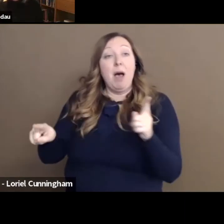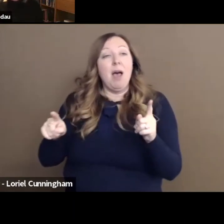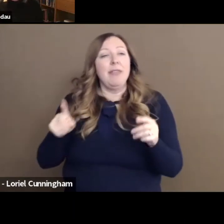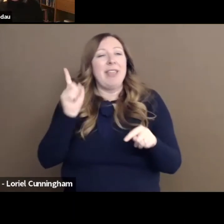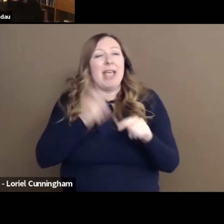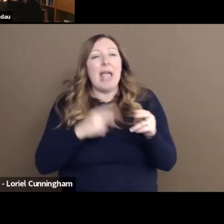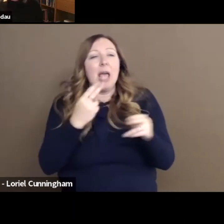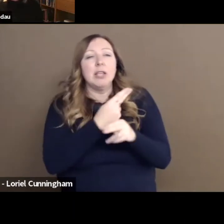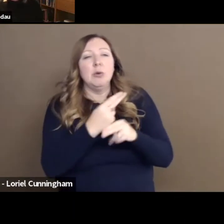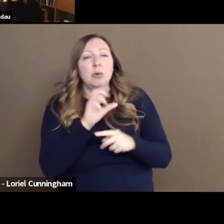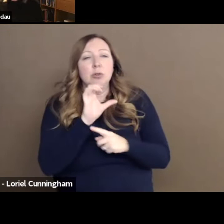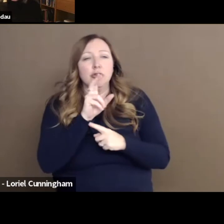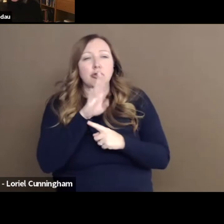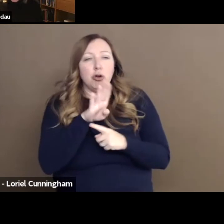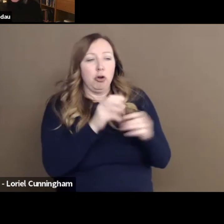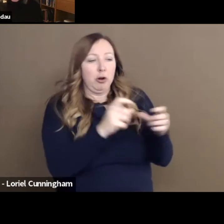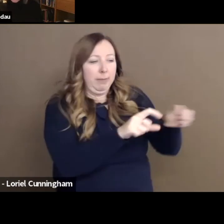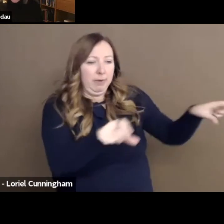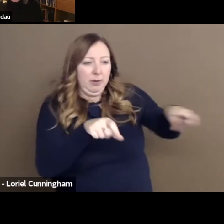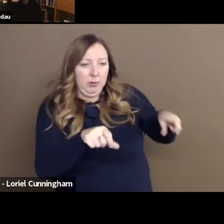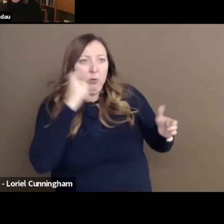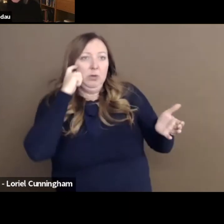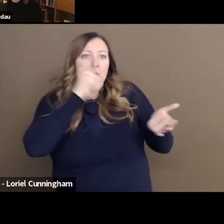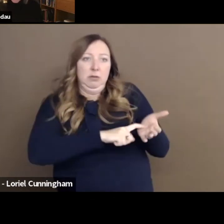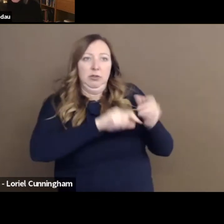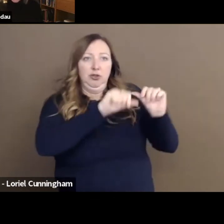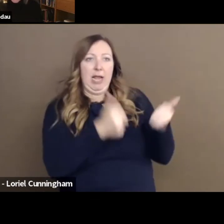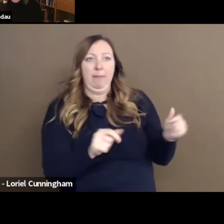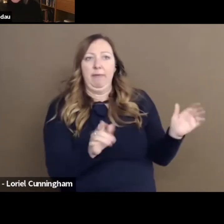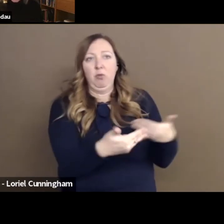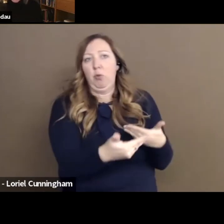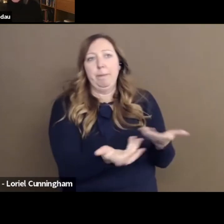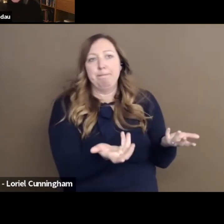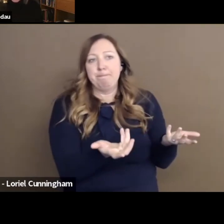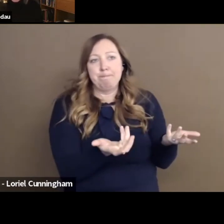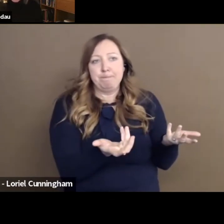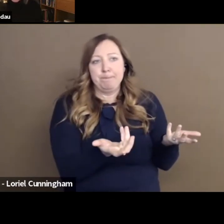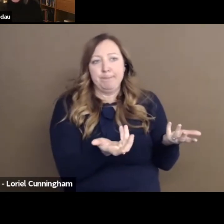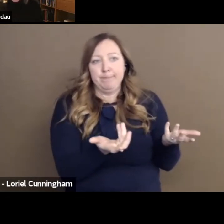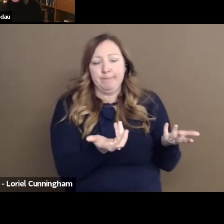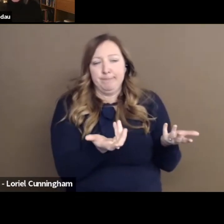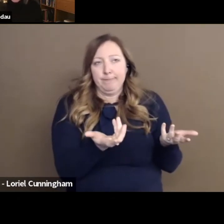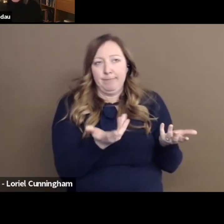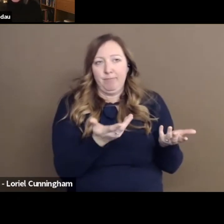capable of doing and um i'll apologize in advance for